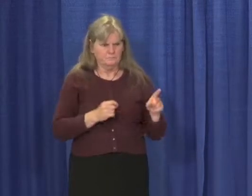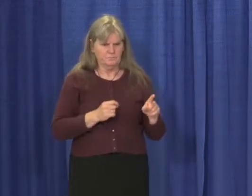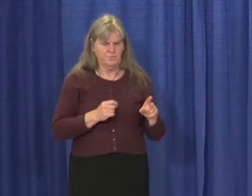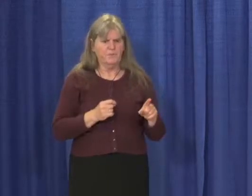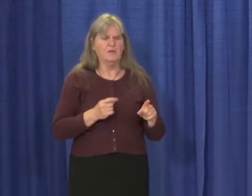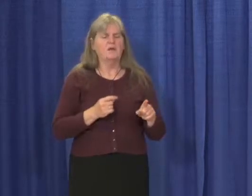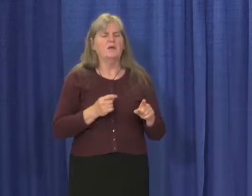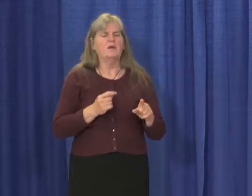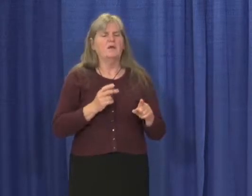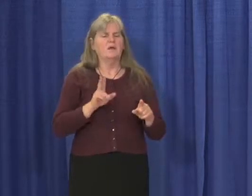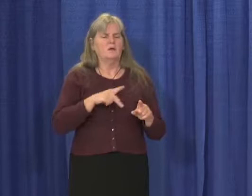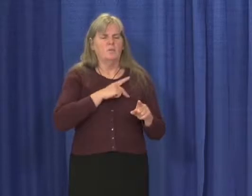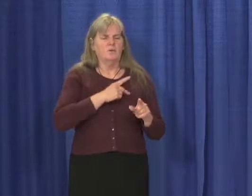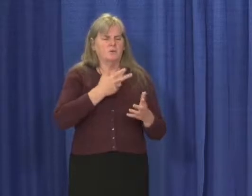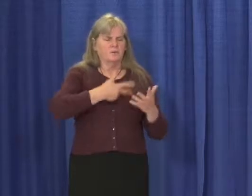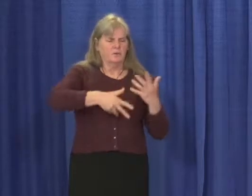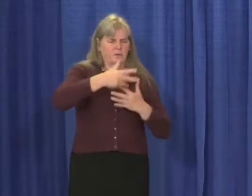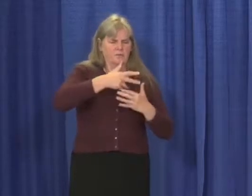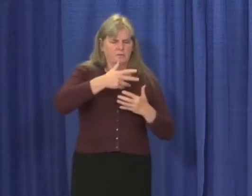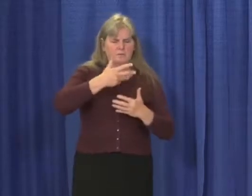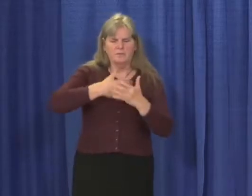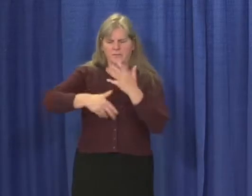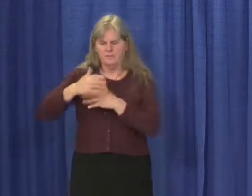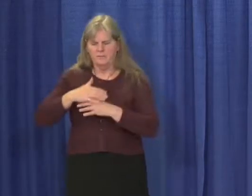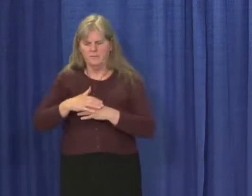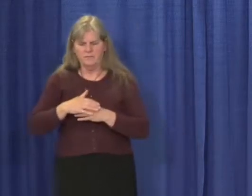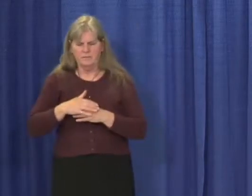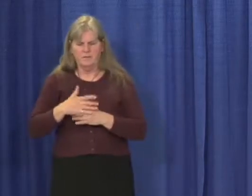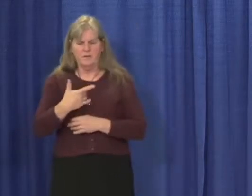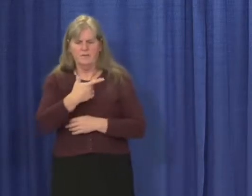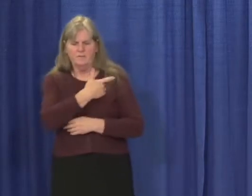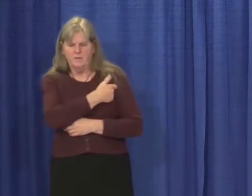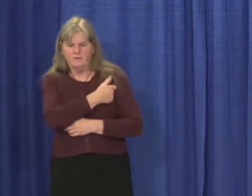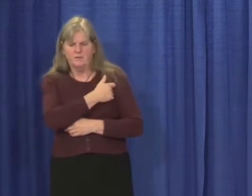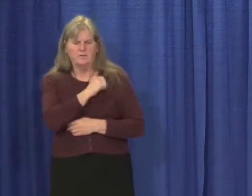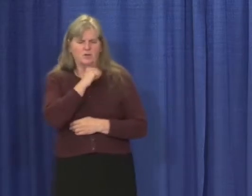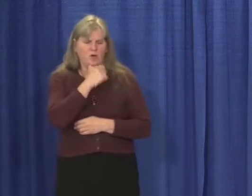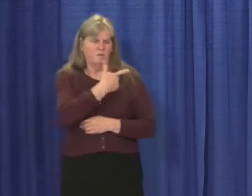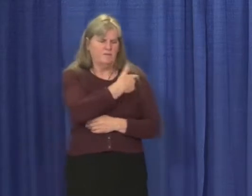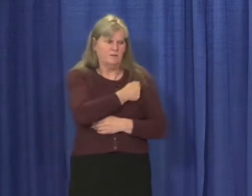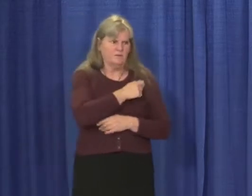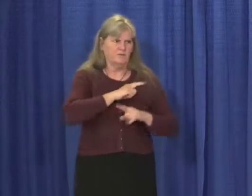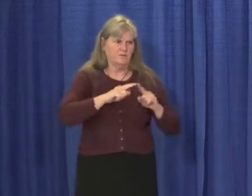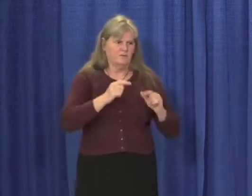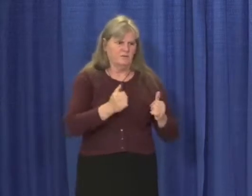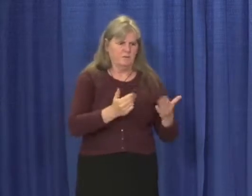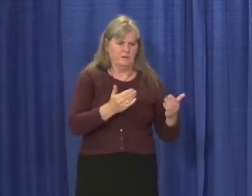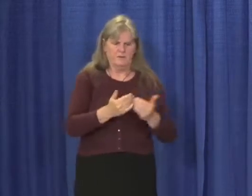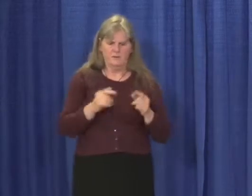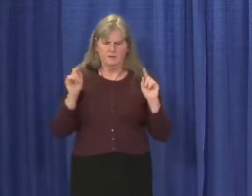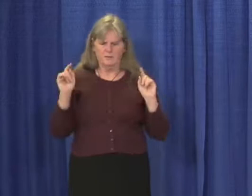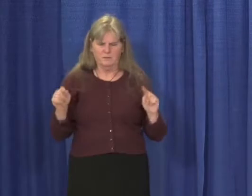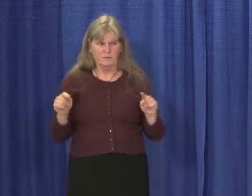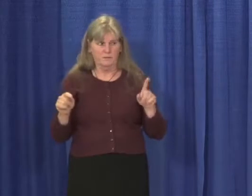personal gatherings depending on your vaccination status I'm curious about if you consider